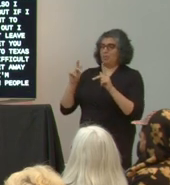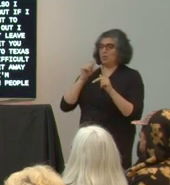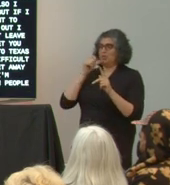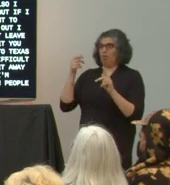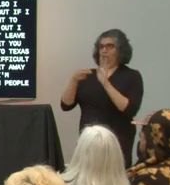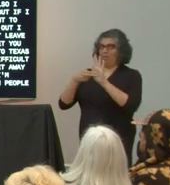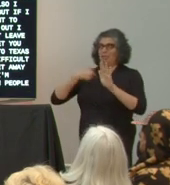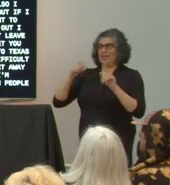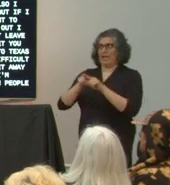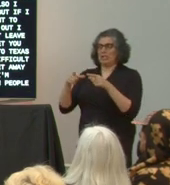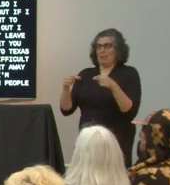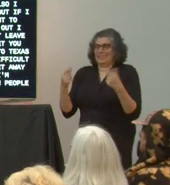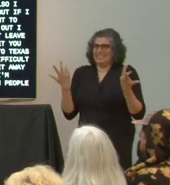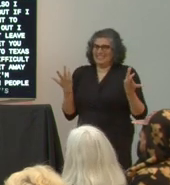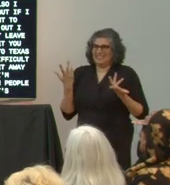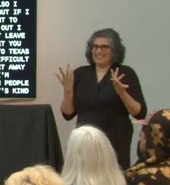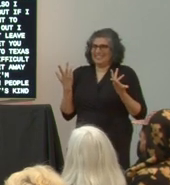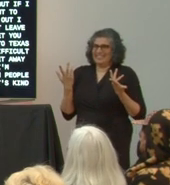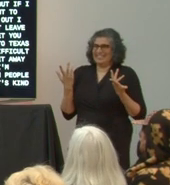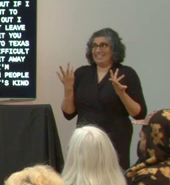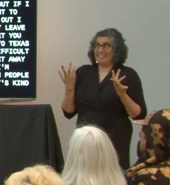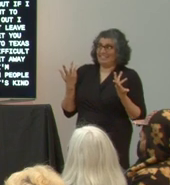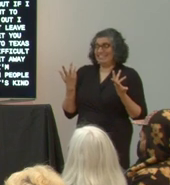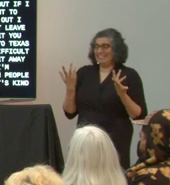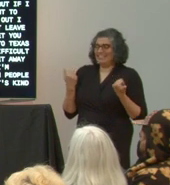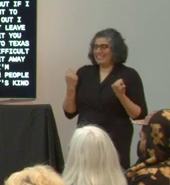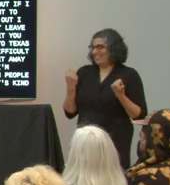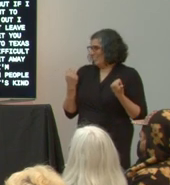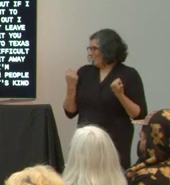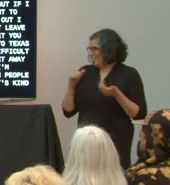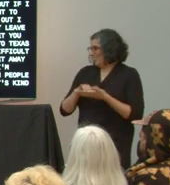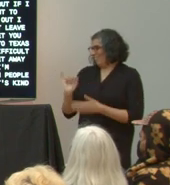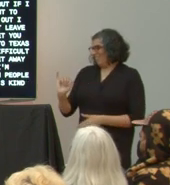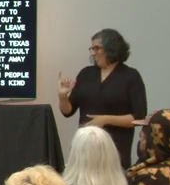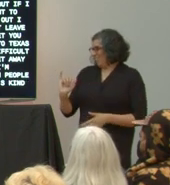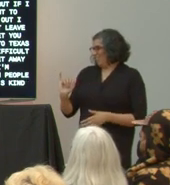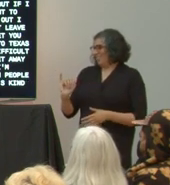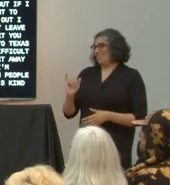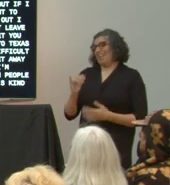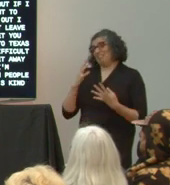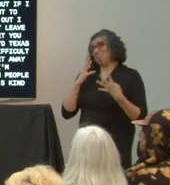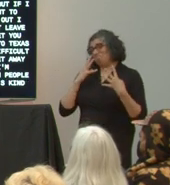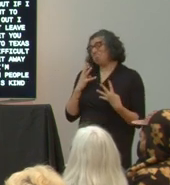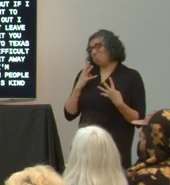Japanese. That was kind of like the sad aspect, but also like, oh, maybe